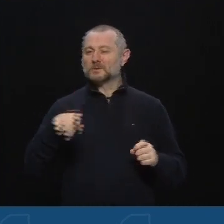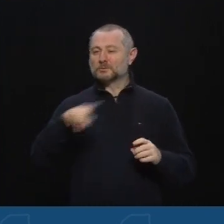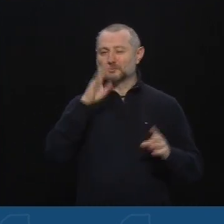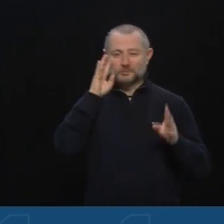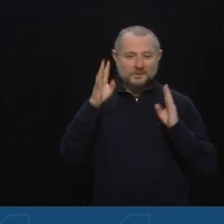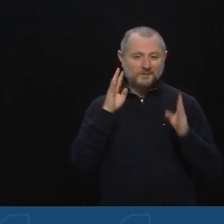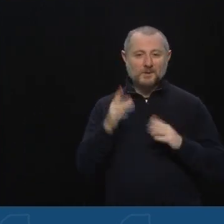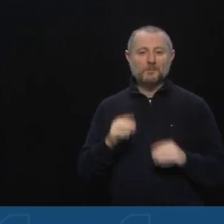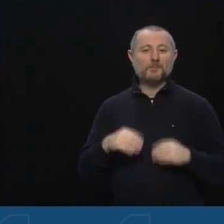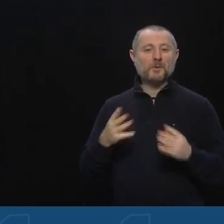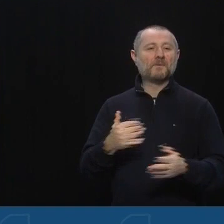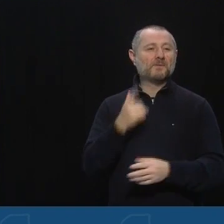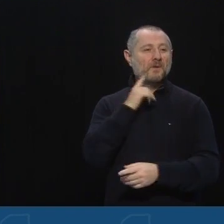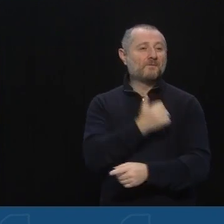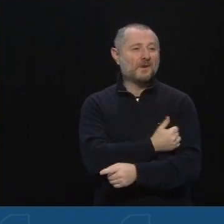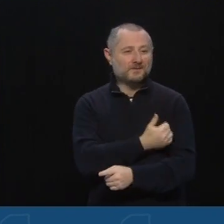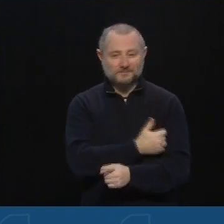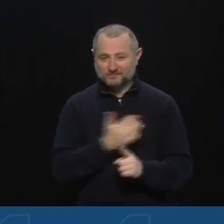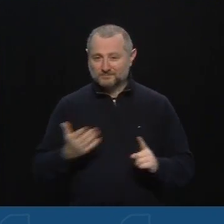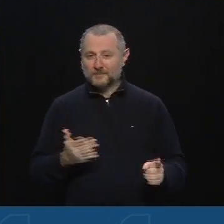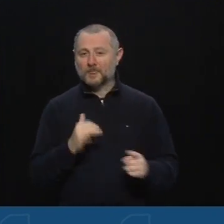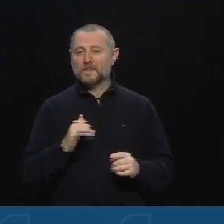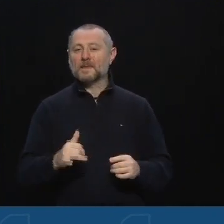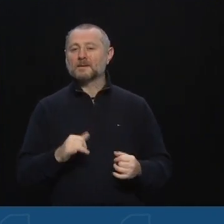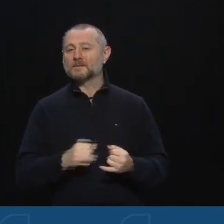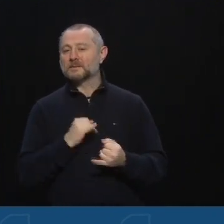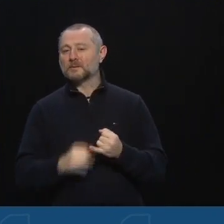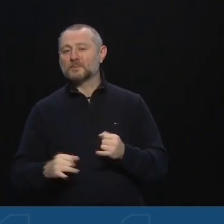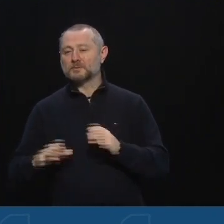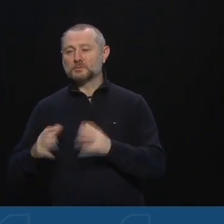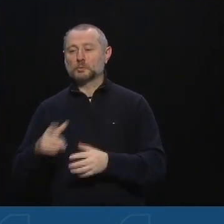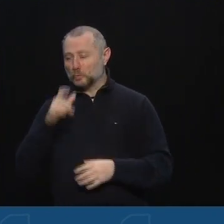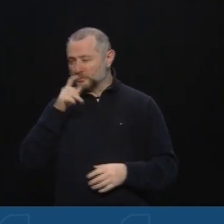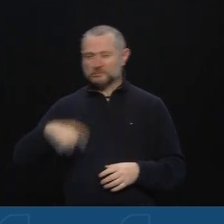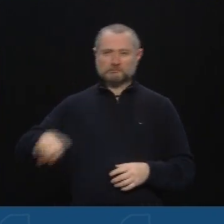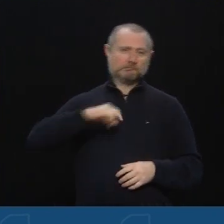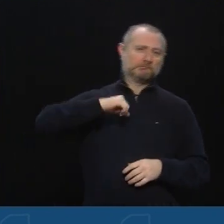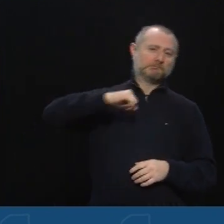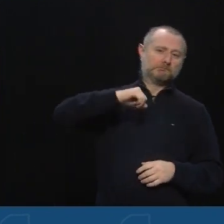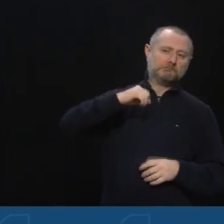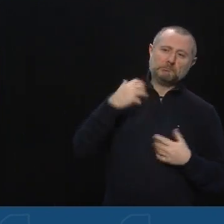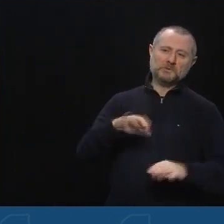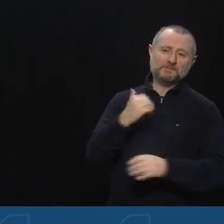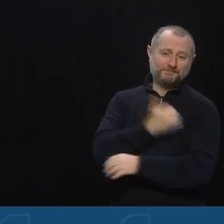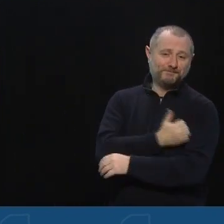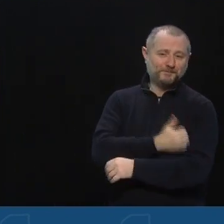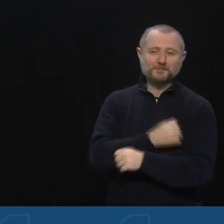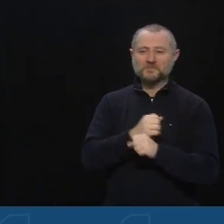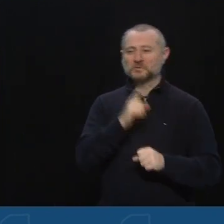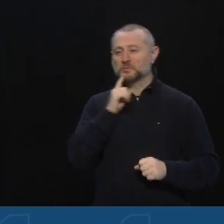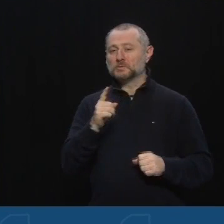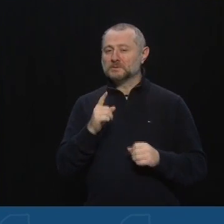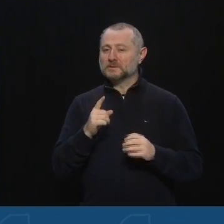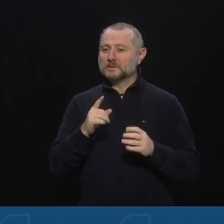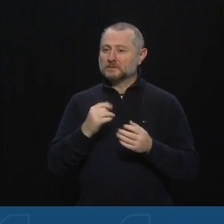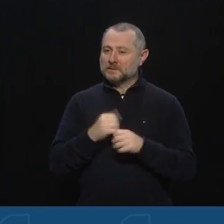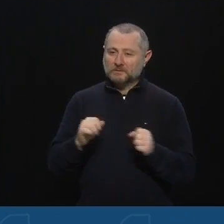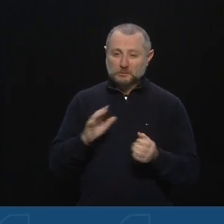YOU GET INCENTIVES TO JOIN A GYM AND EAT AT A CERTAIN RESTAURANT. LET'S GET OVER THAT HUMP, GET THOSE LAST GROUP OF KIDS